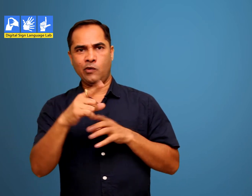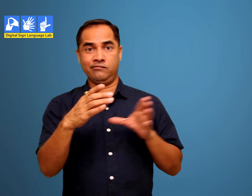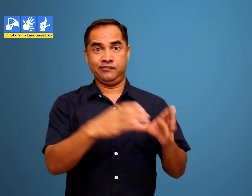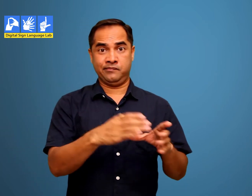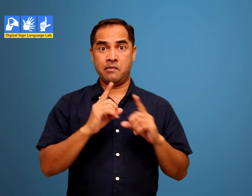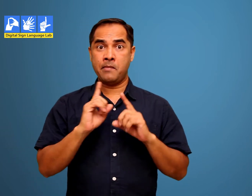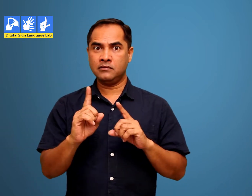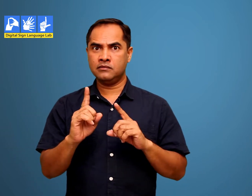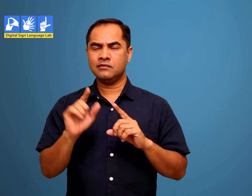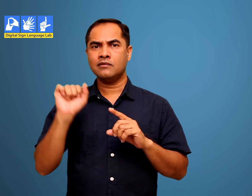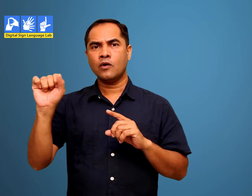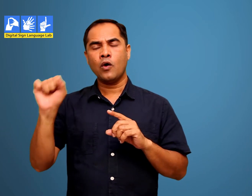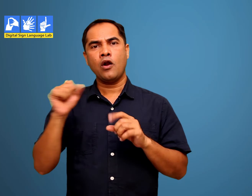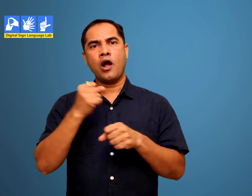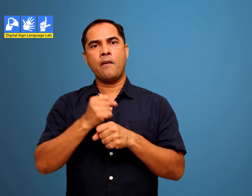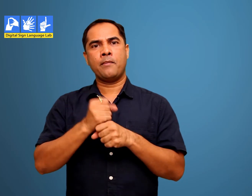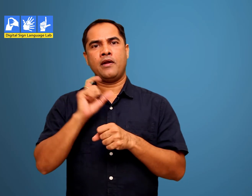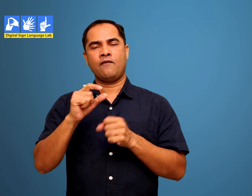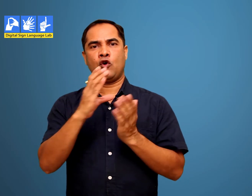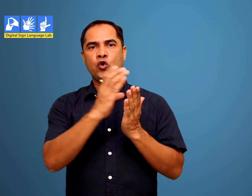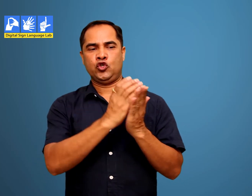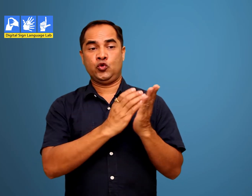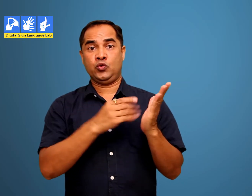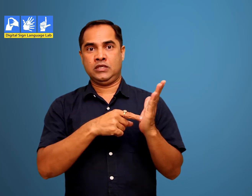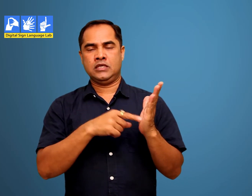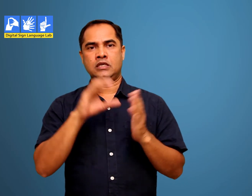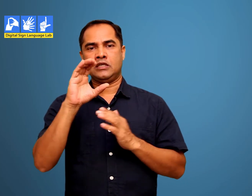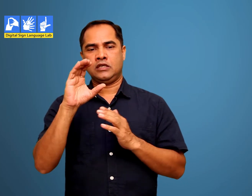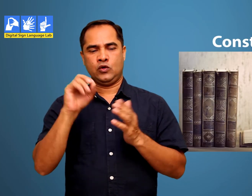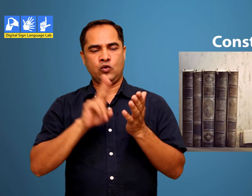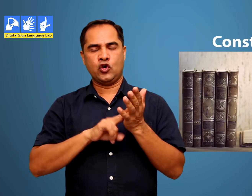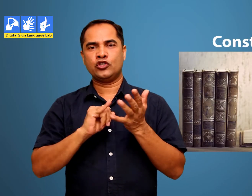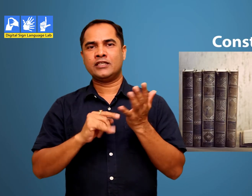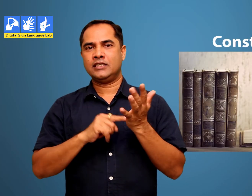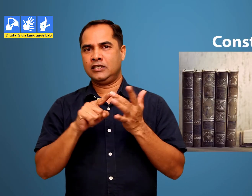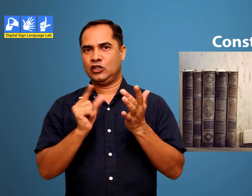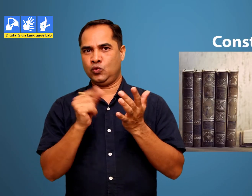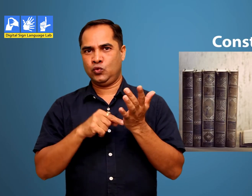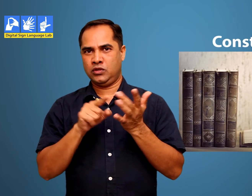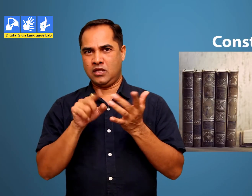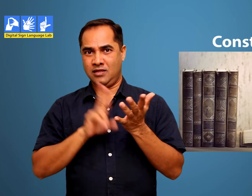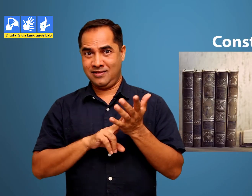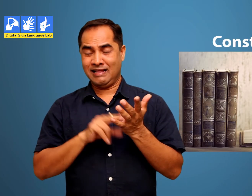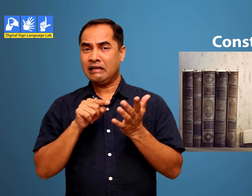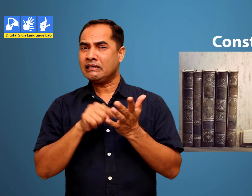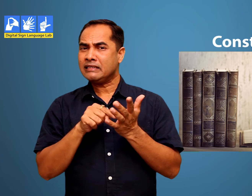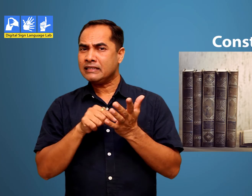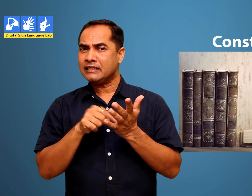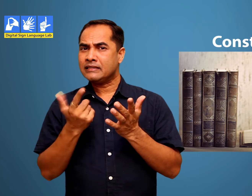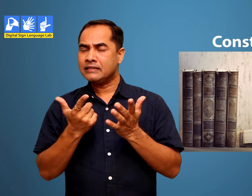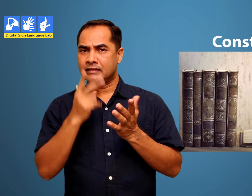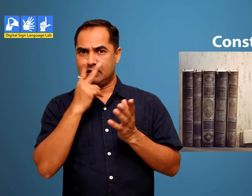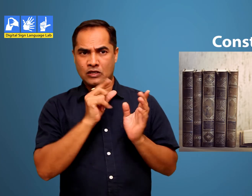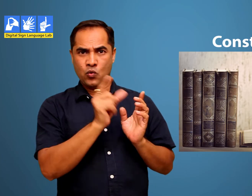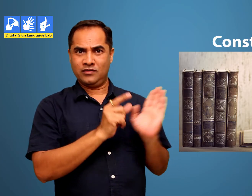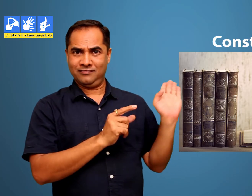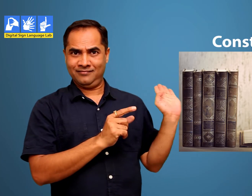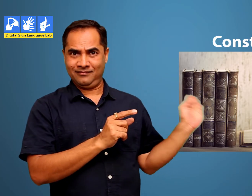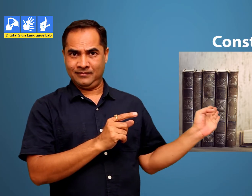government had a constitution. (As you can see, this is the word - Constitution)